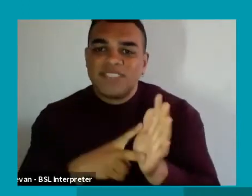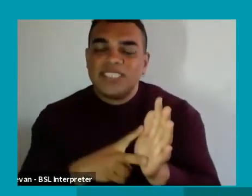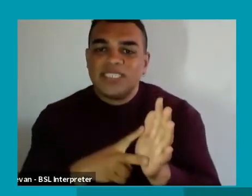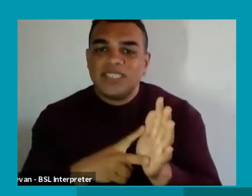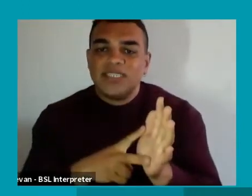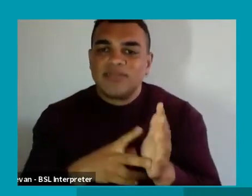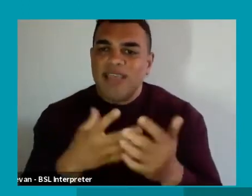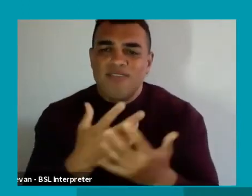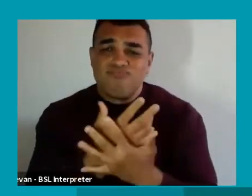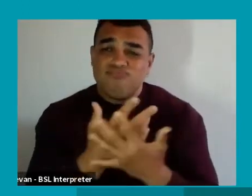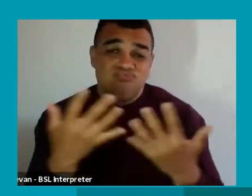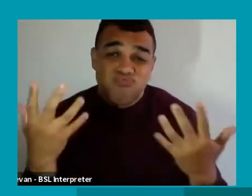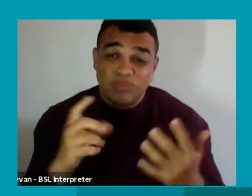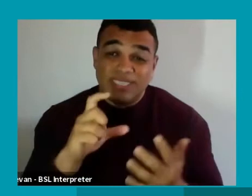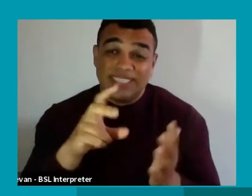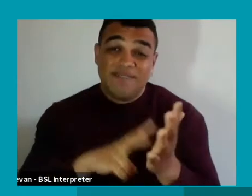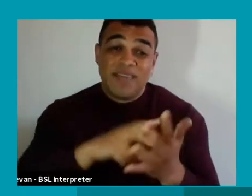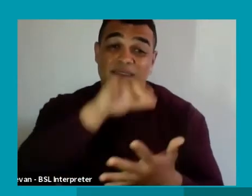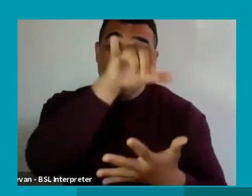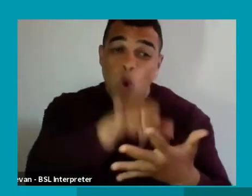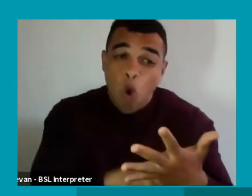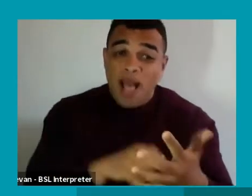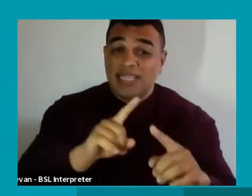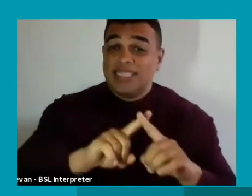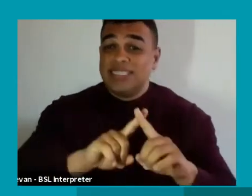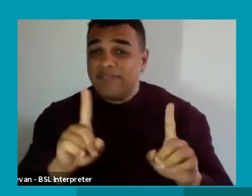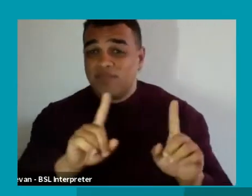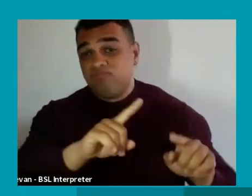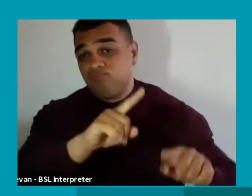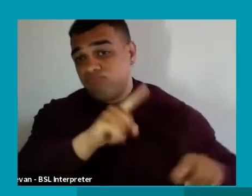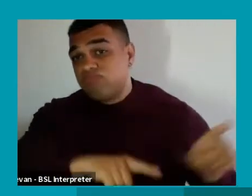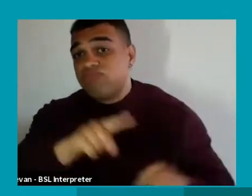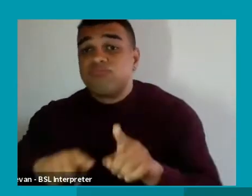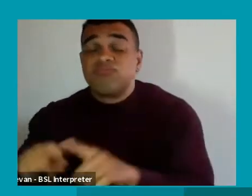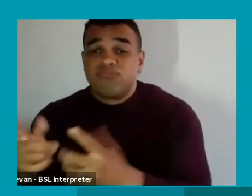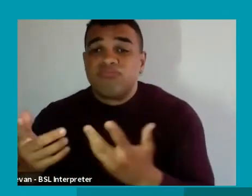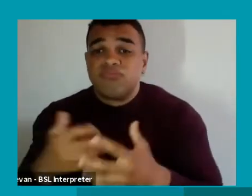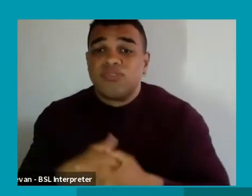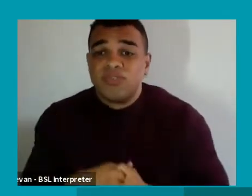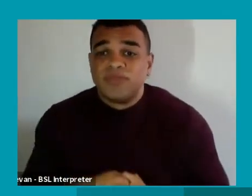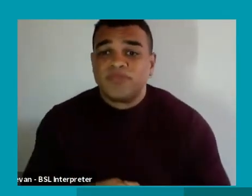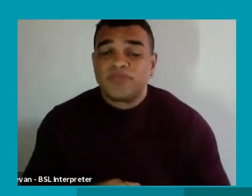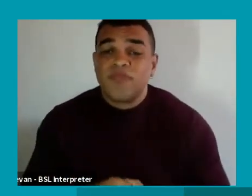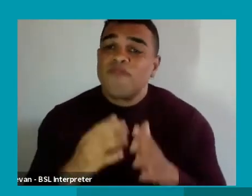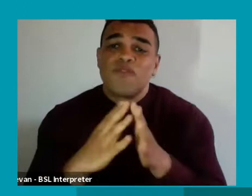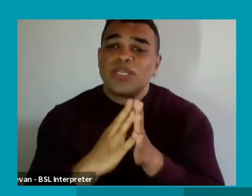CV format depending on.. Have you where you are in your career journey? So if you have taken a long time out of work,